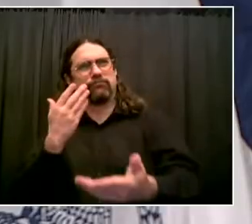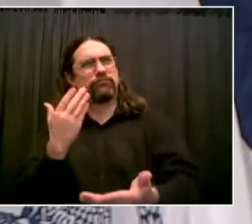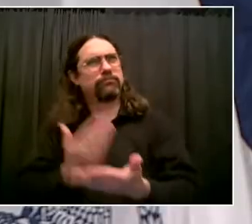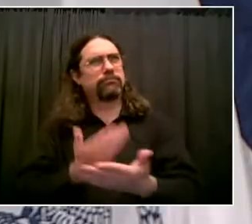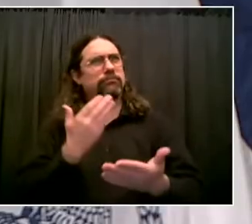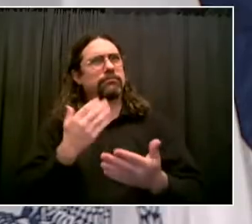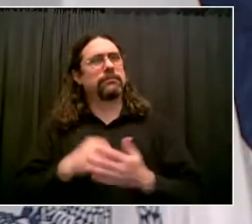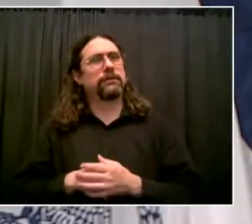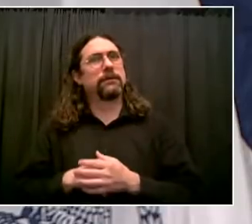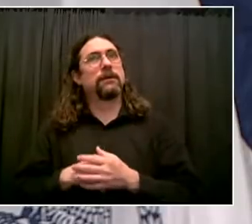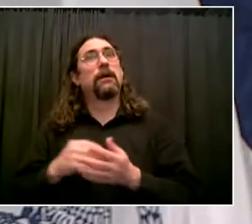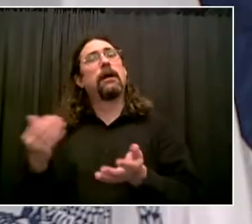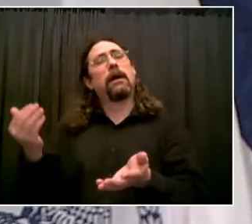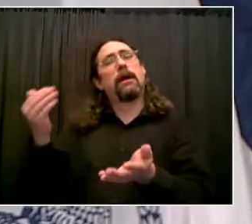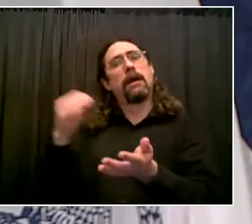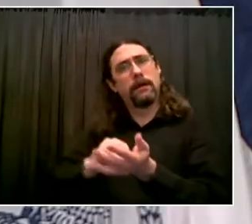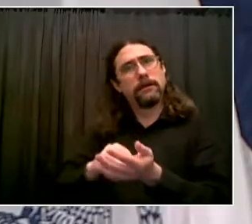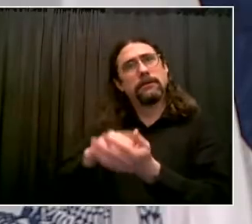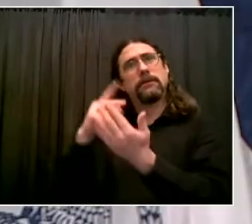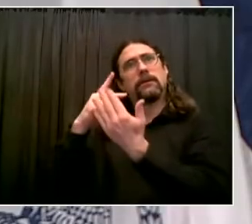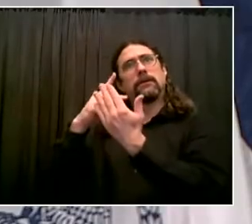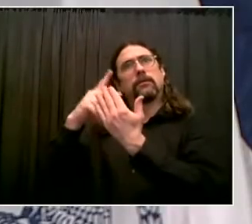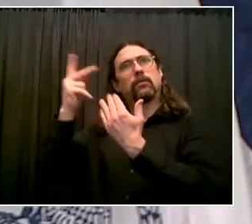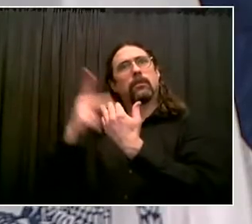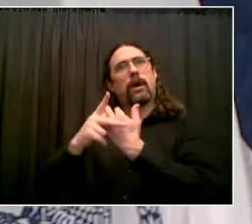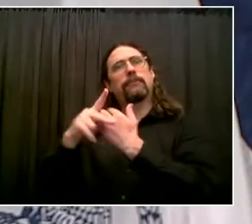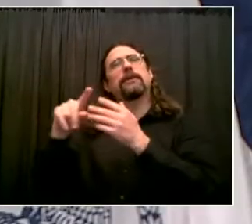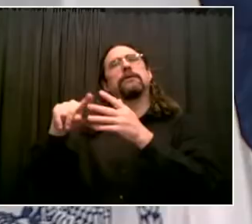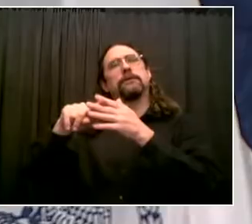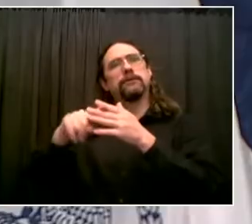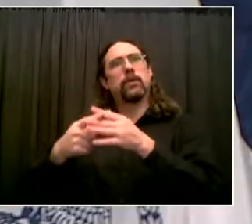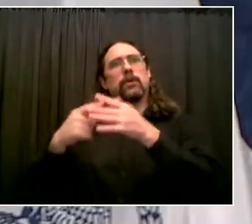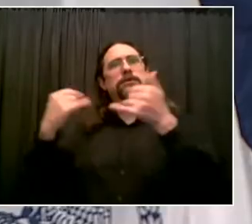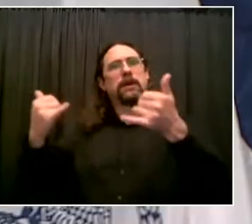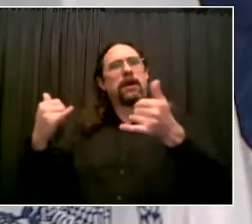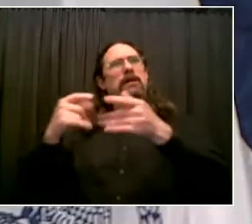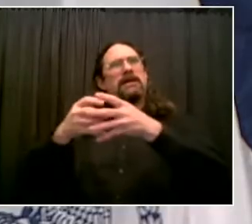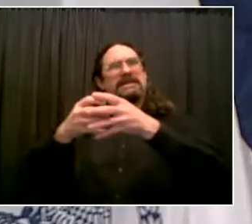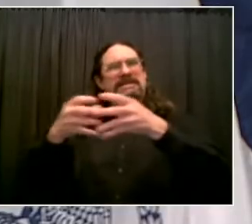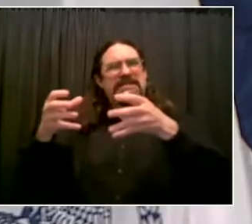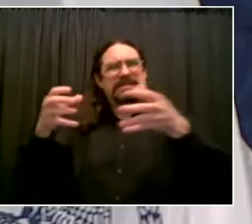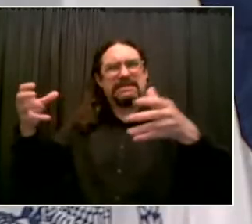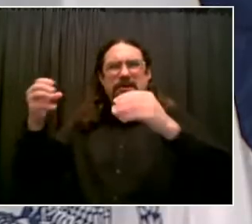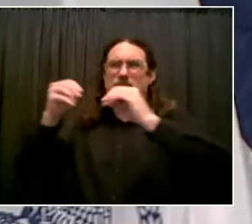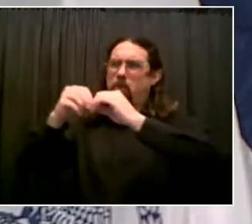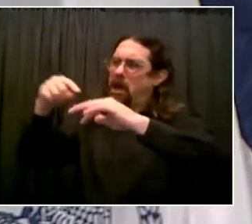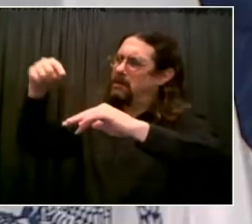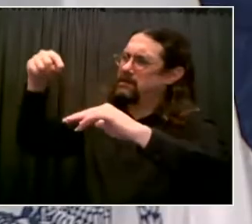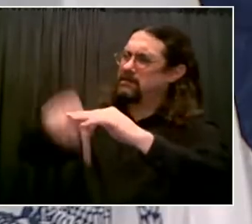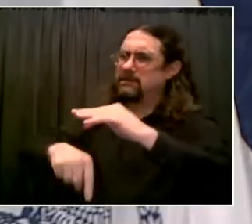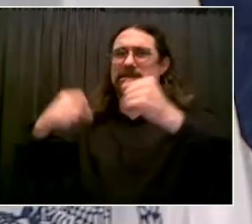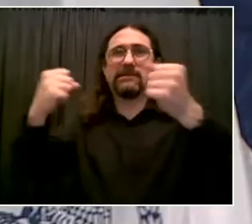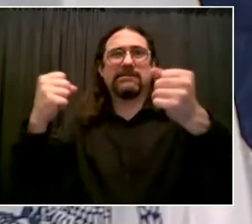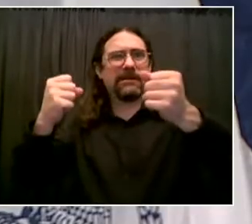ALL THE WAY TO